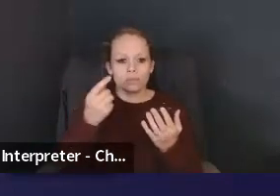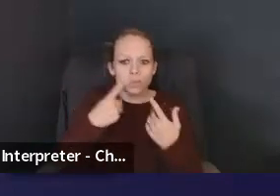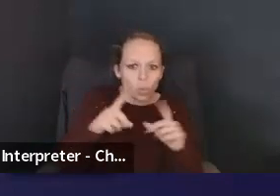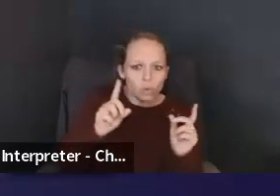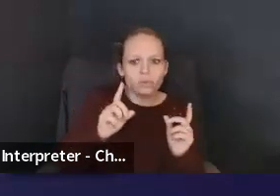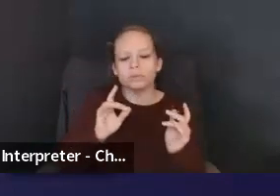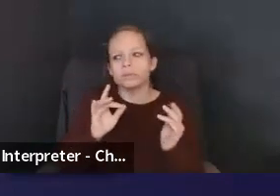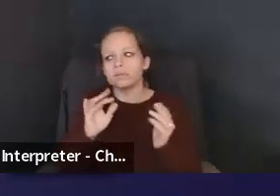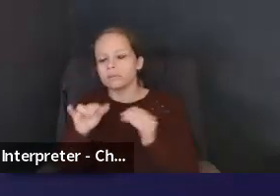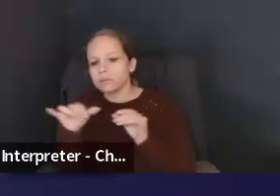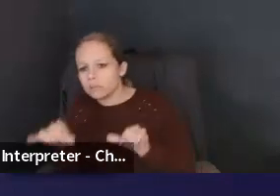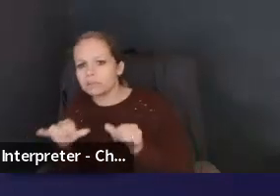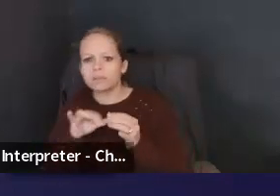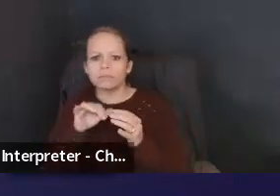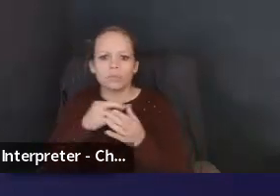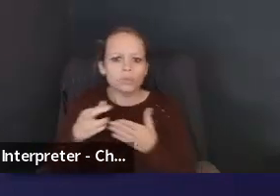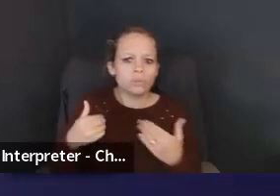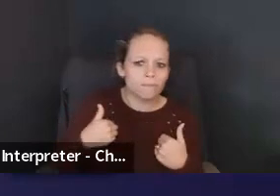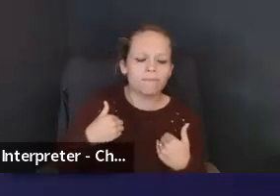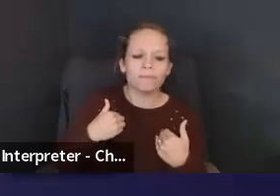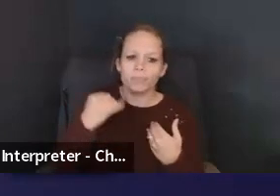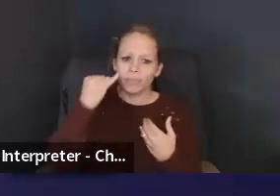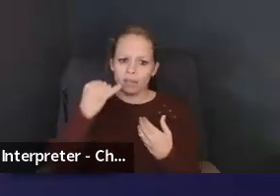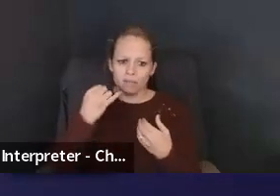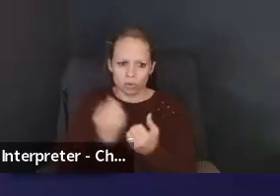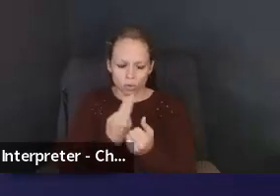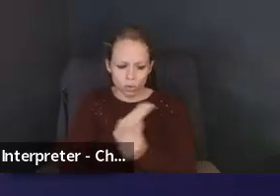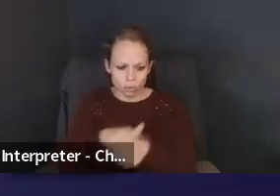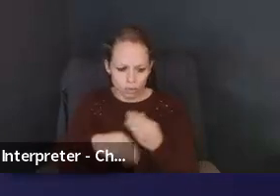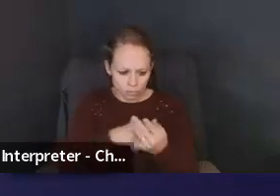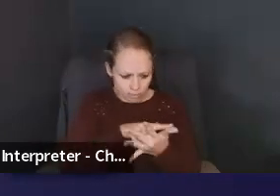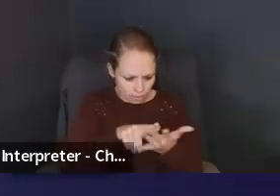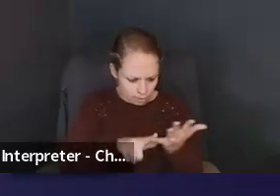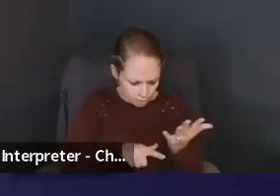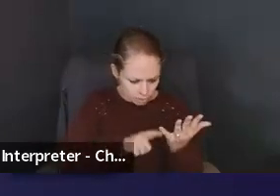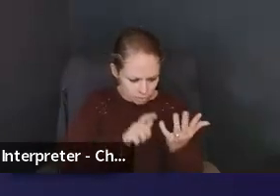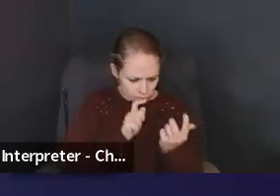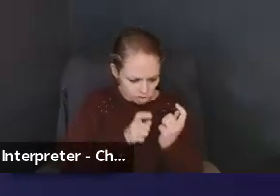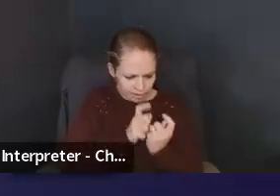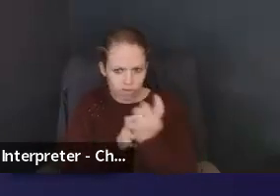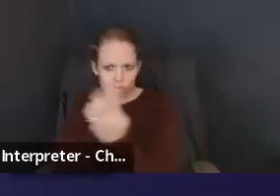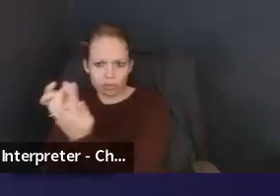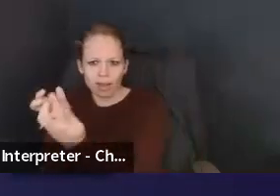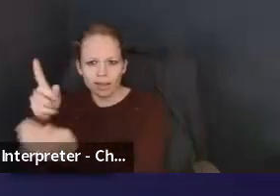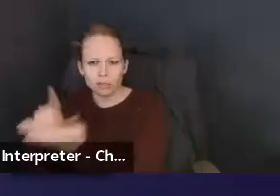work, the resources you have, and you fit it to what they're asking for I think that it ends up